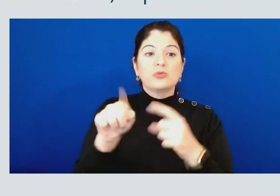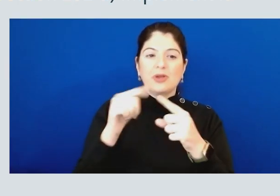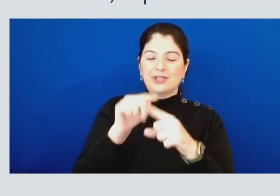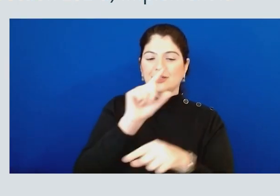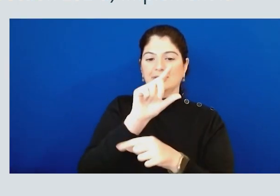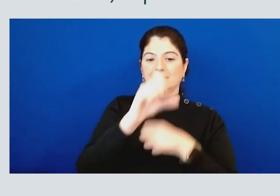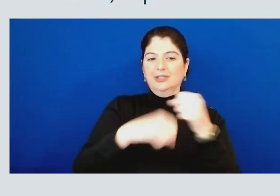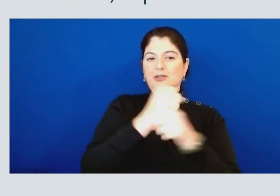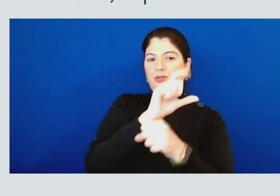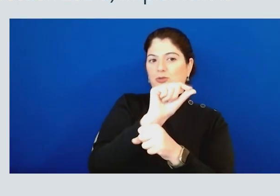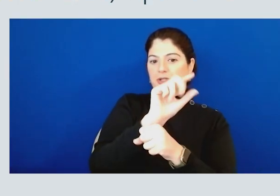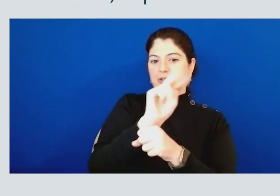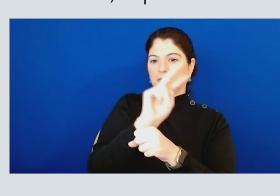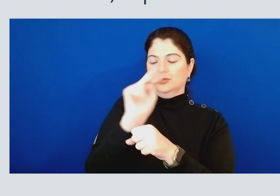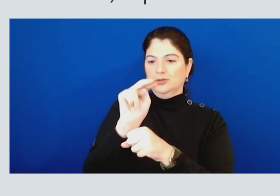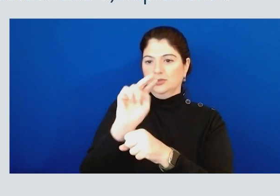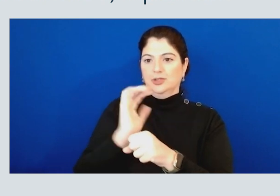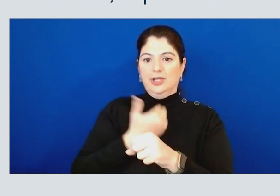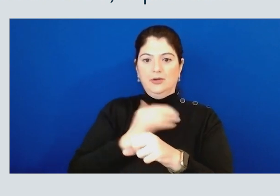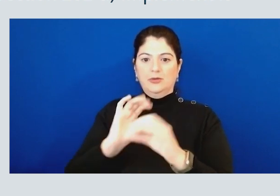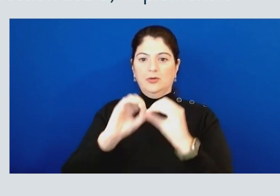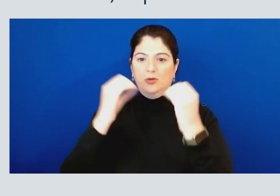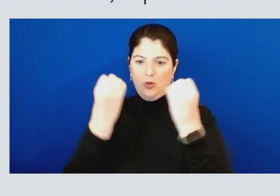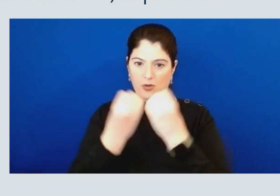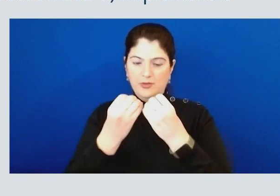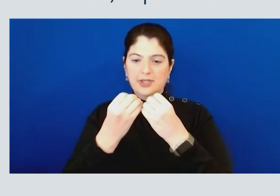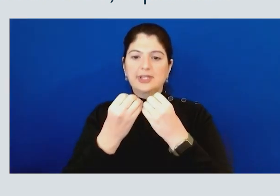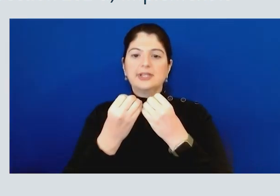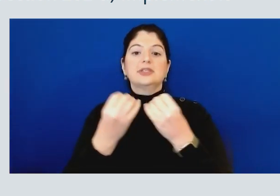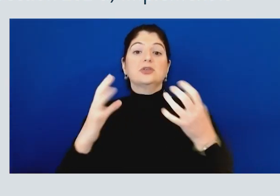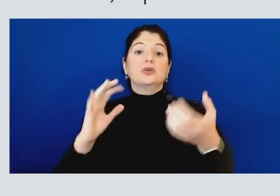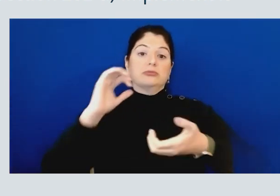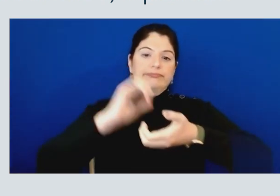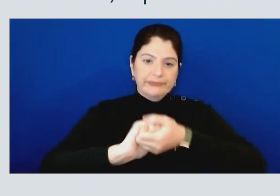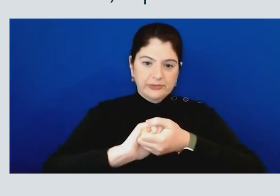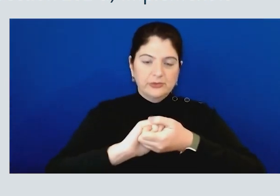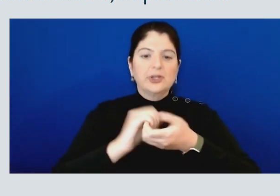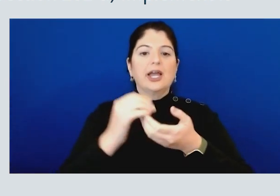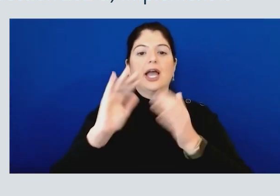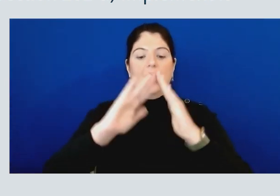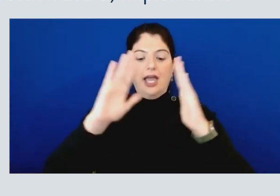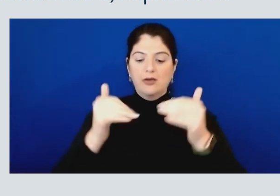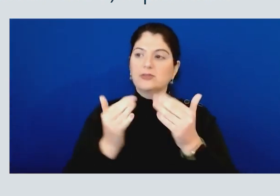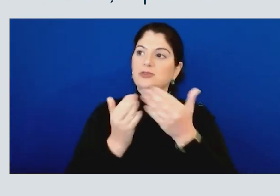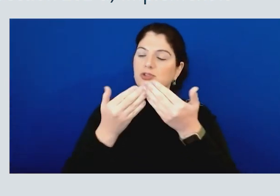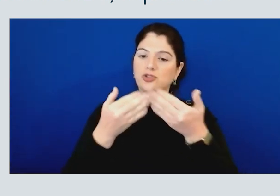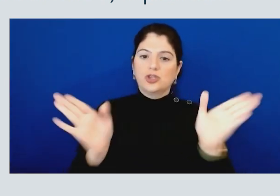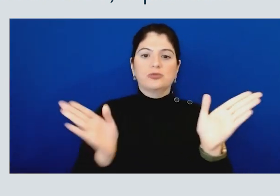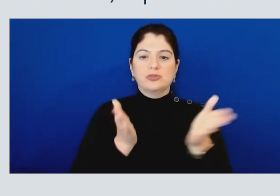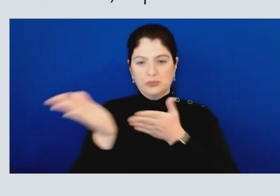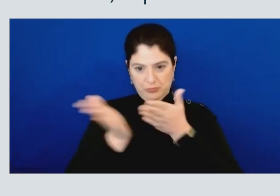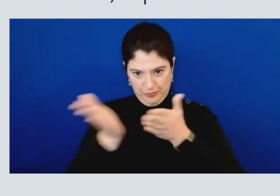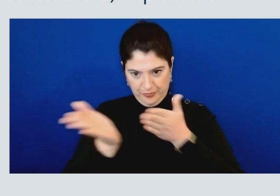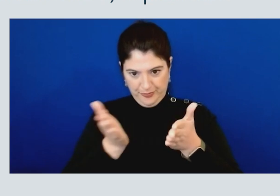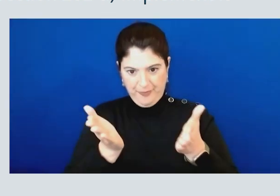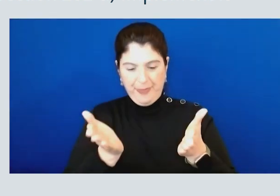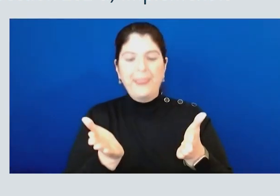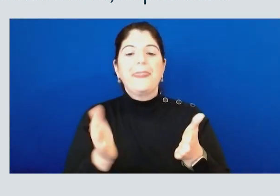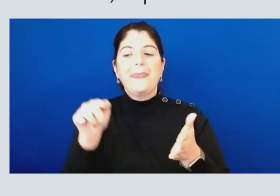Our office, housed within the Office of General Services, then launched in October 2022 and is responsible for ensuring that